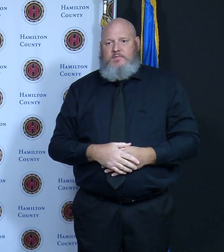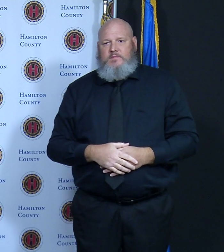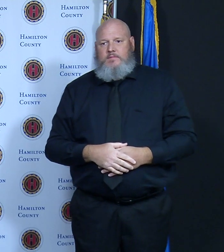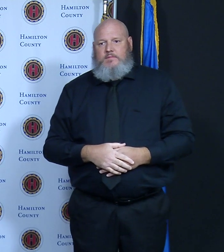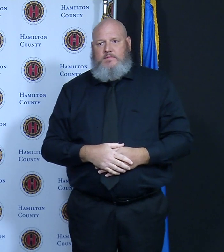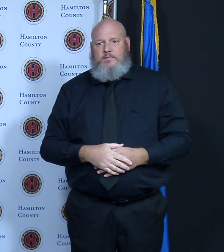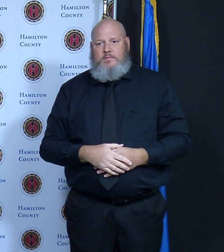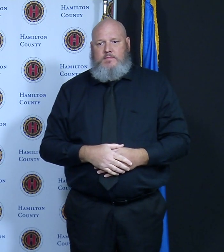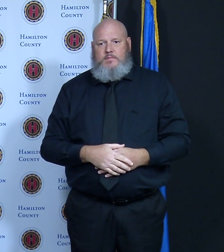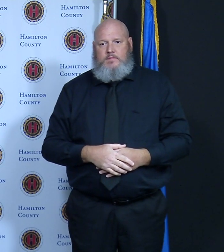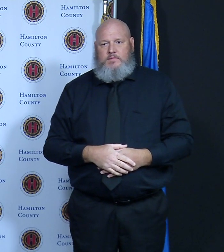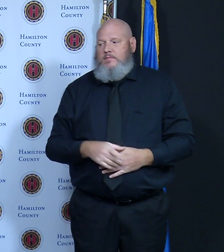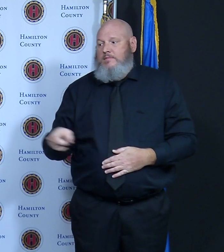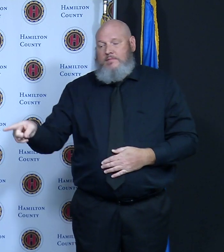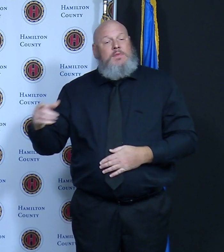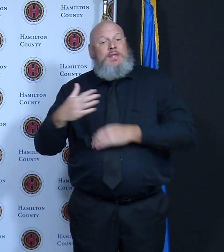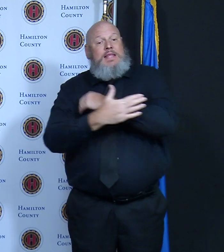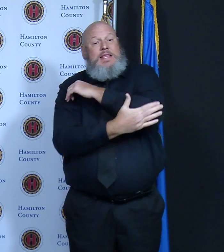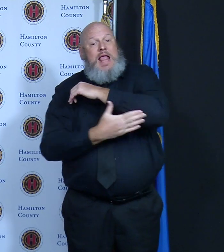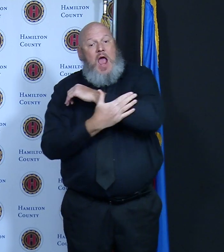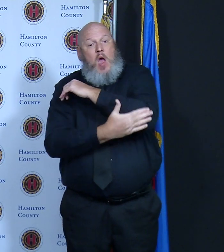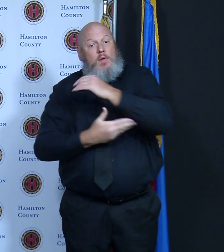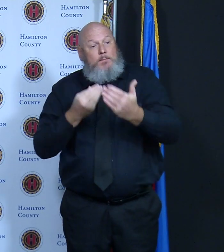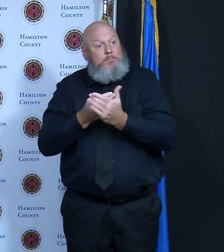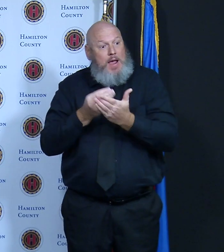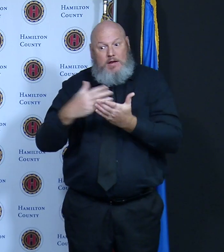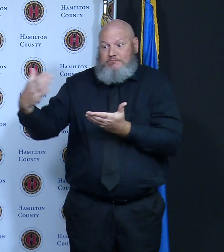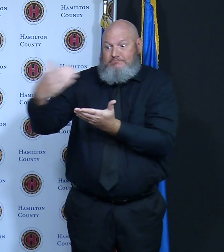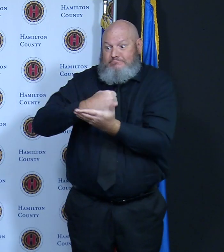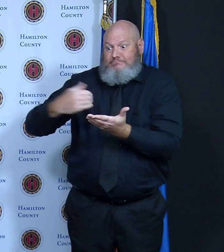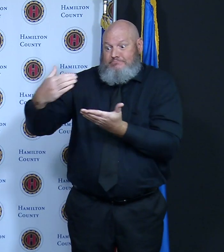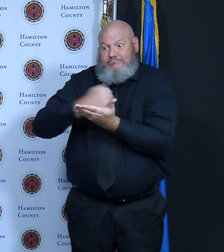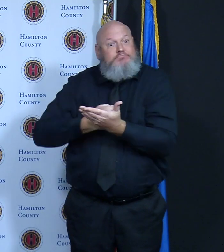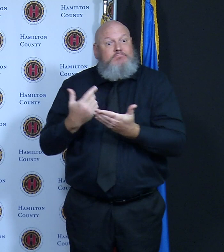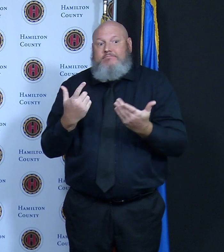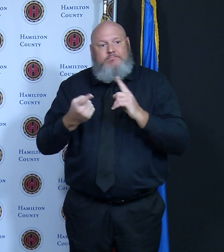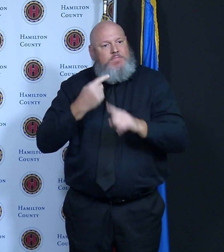losses in those funds and so we are relying on our partners at the federal